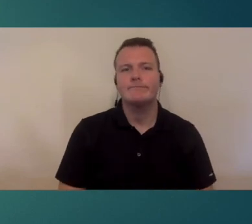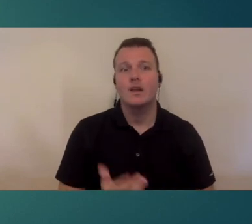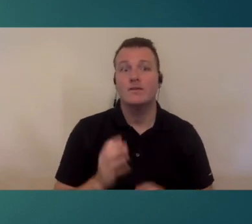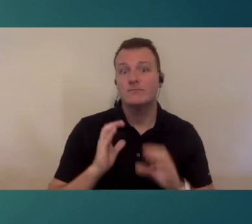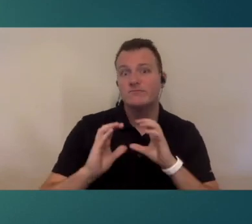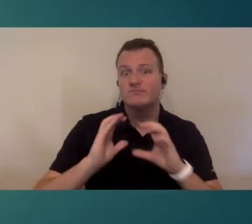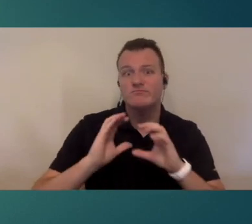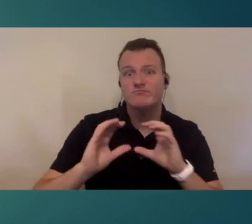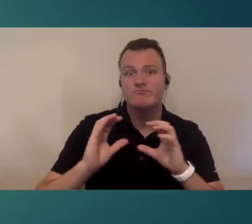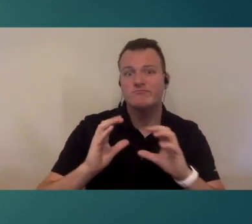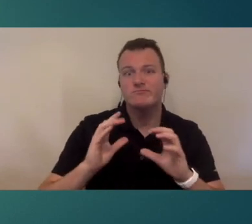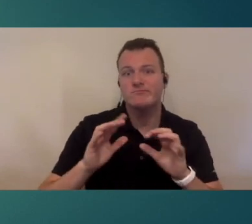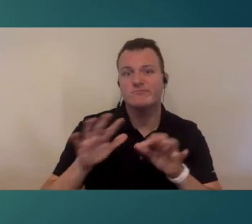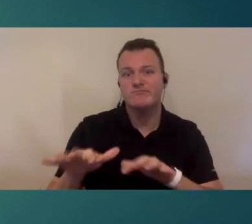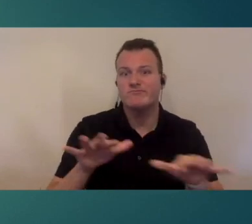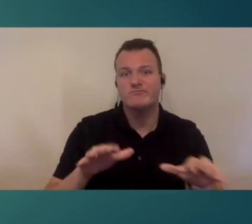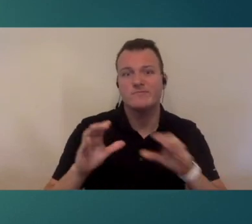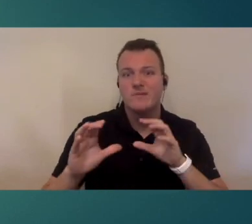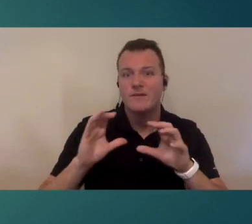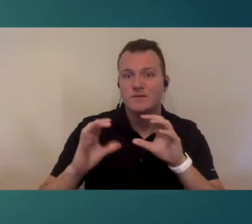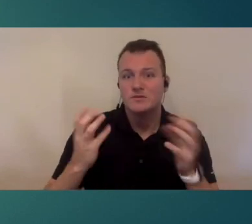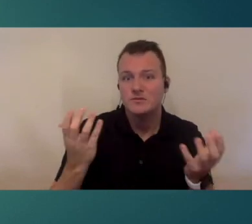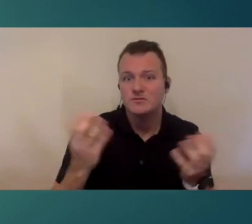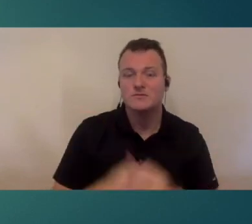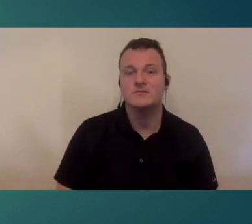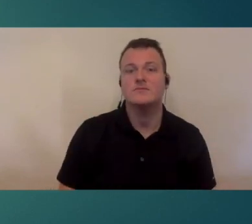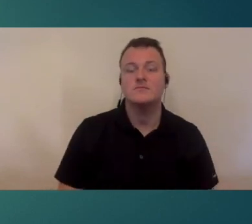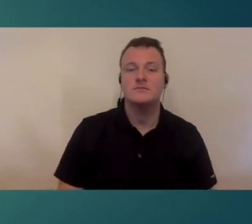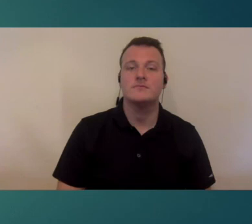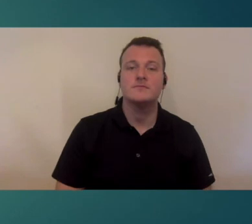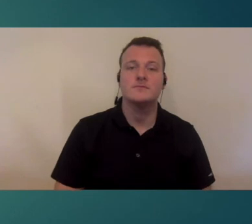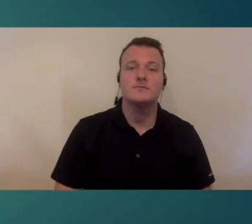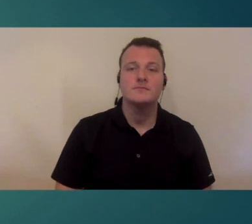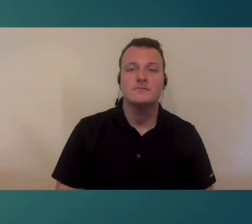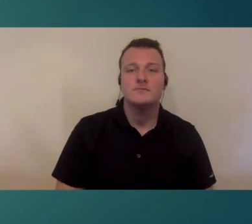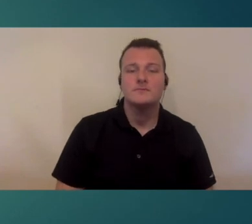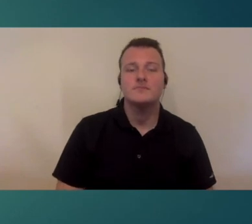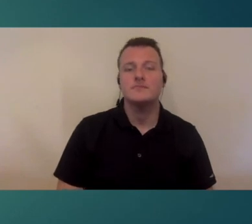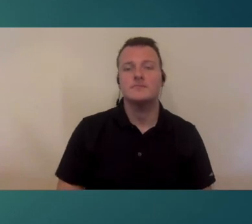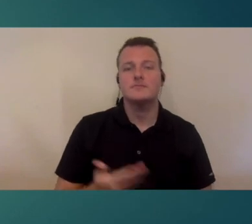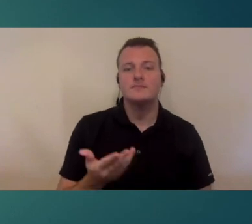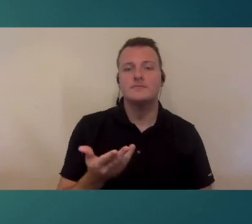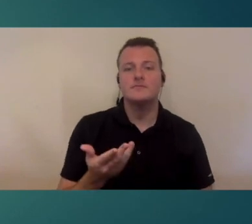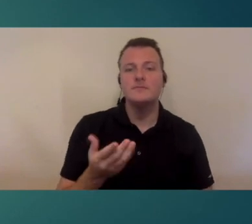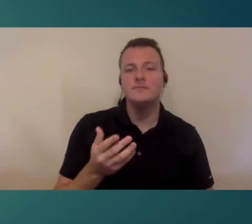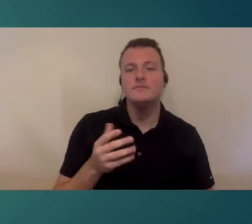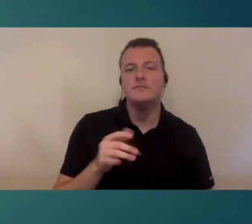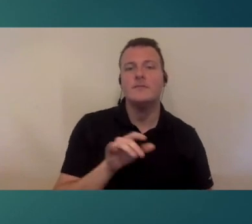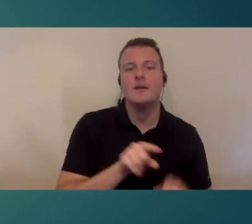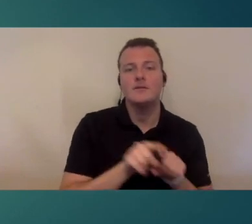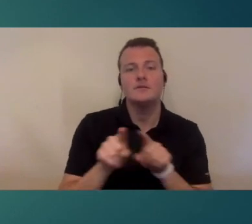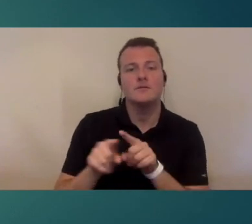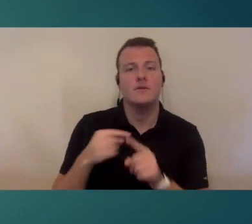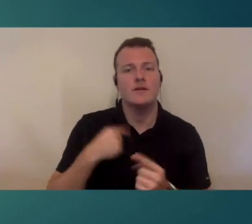conversation, I guess the best way to put it. I also think that when you're a